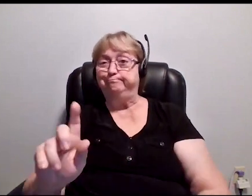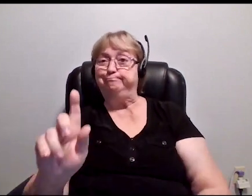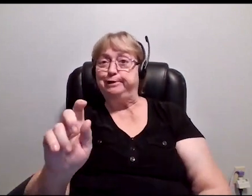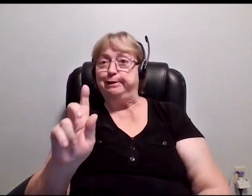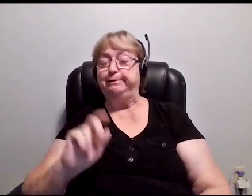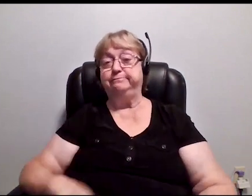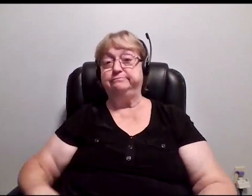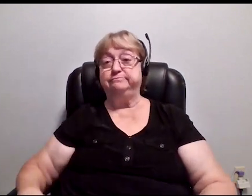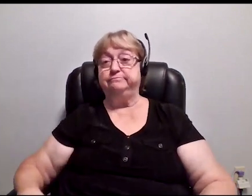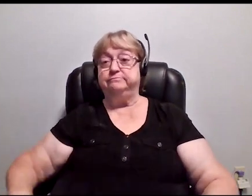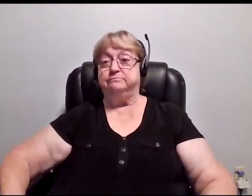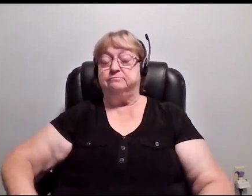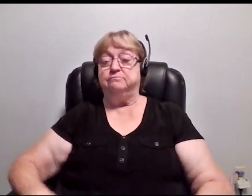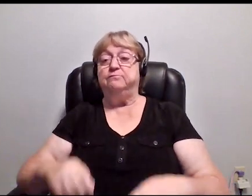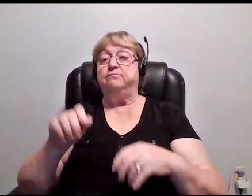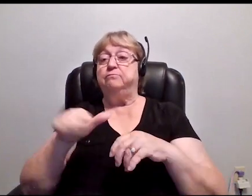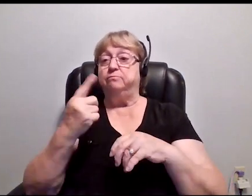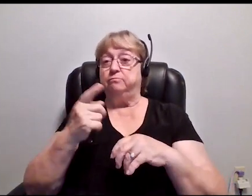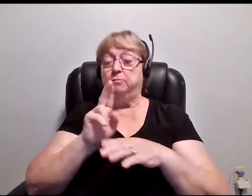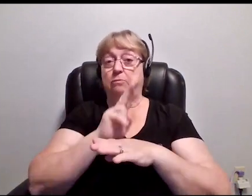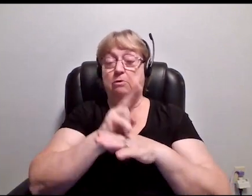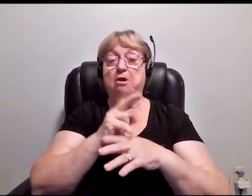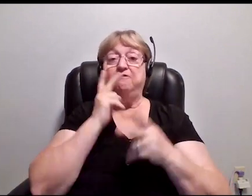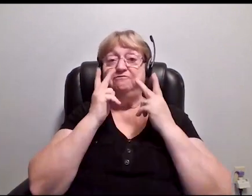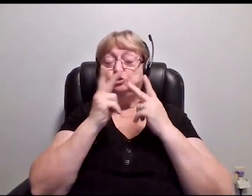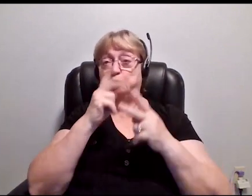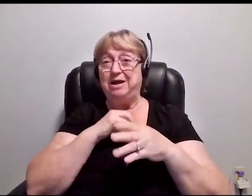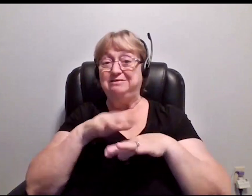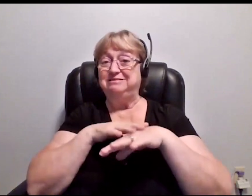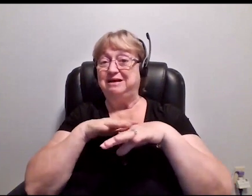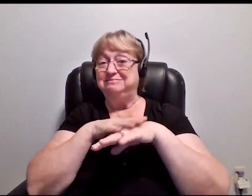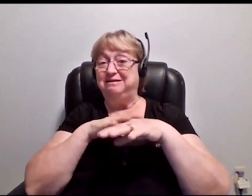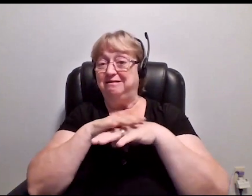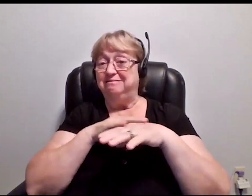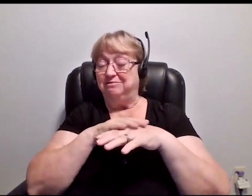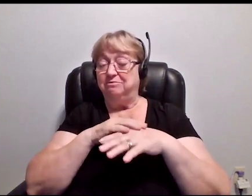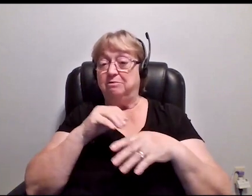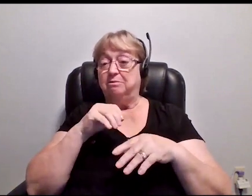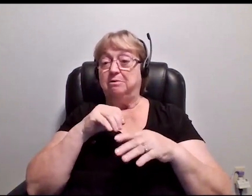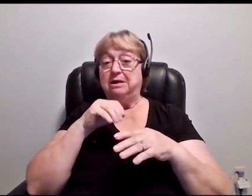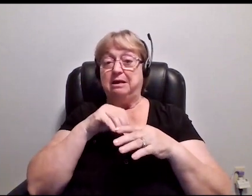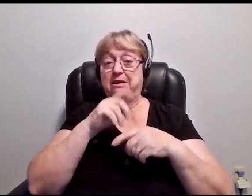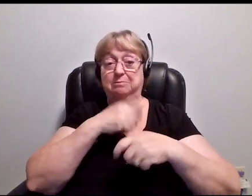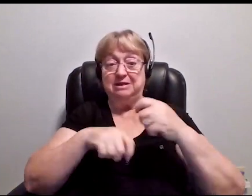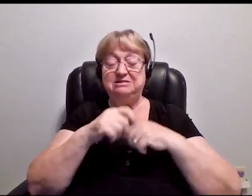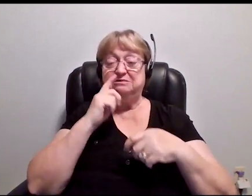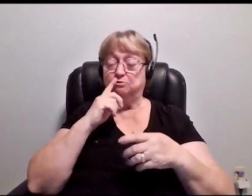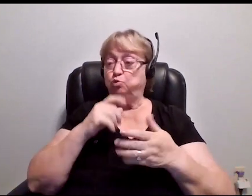Another one is that we can use visual and tactile modalities in the place of auditory information to support hearing-impaired students.